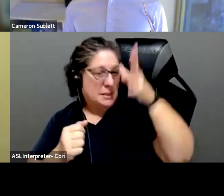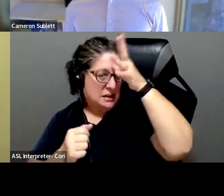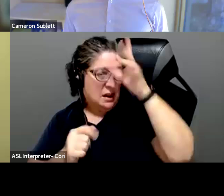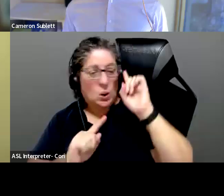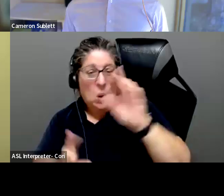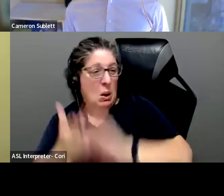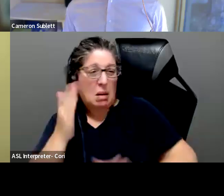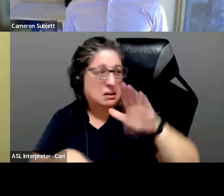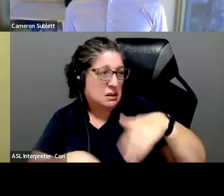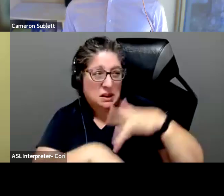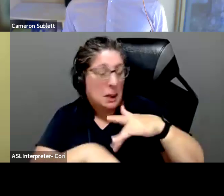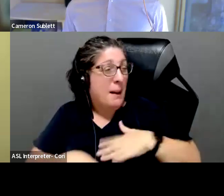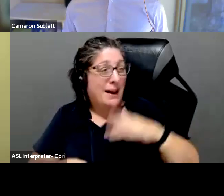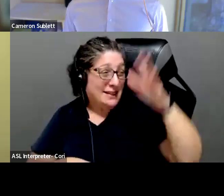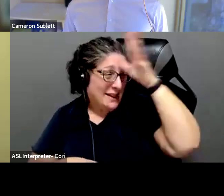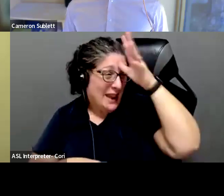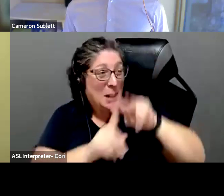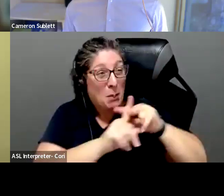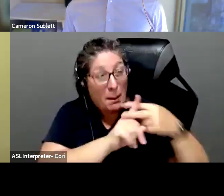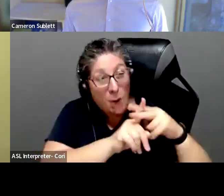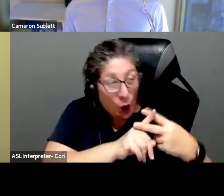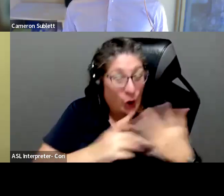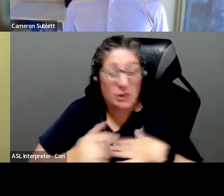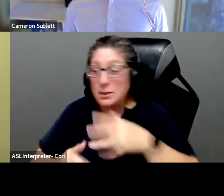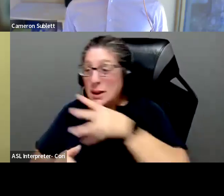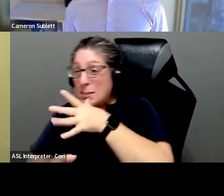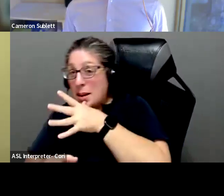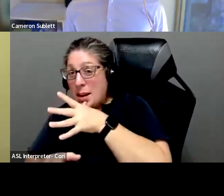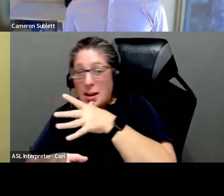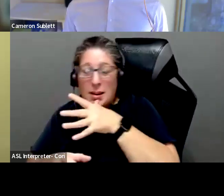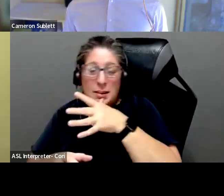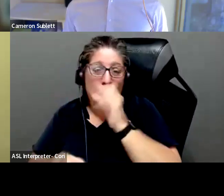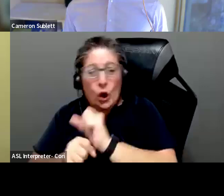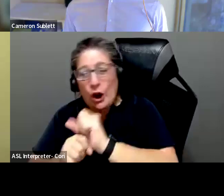college, my dad is a plumber. My mom was in and out of employment.